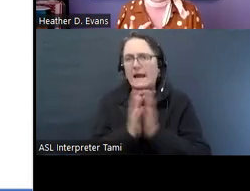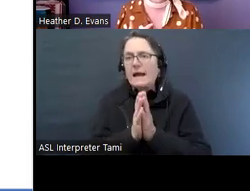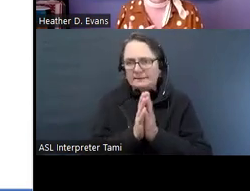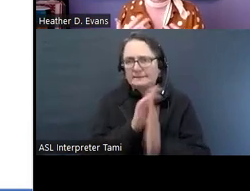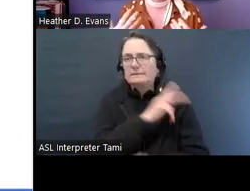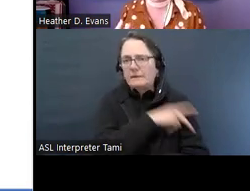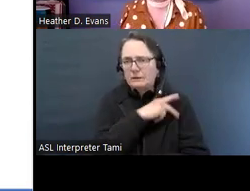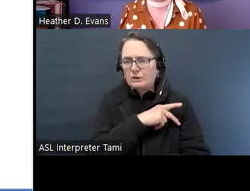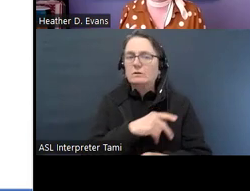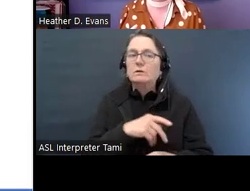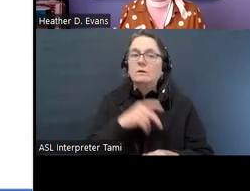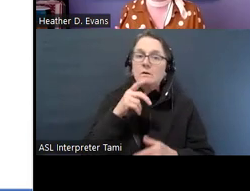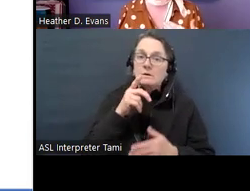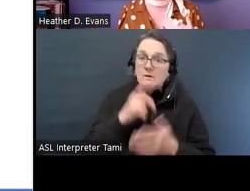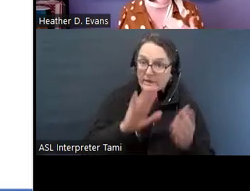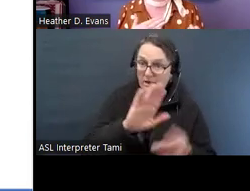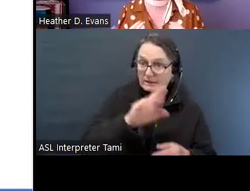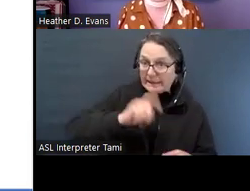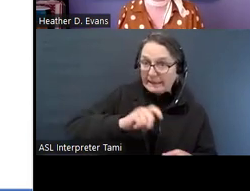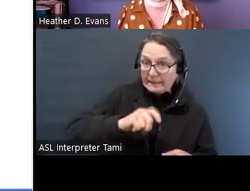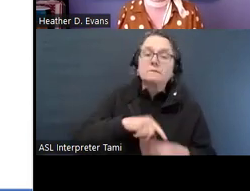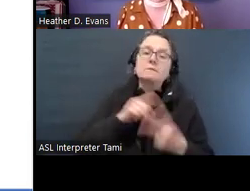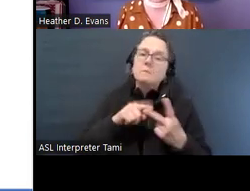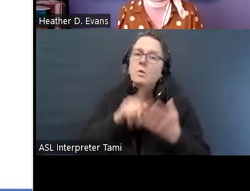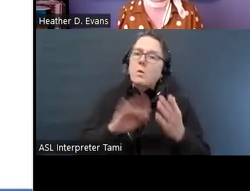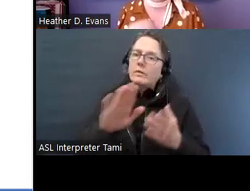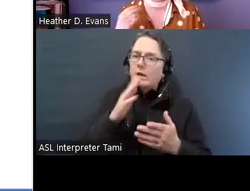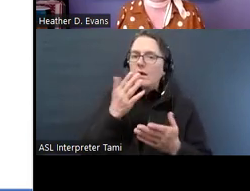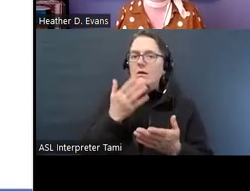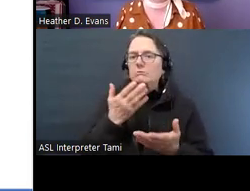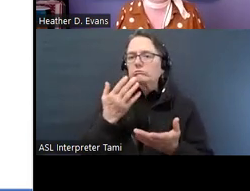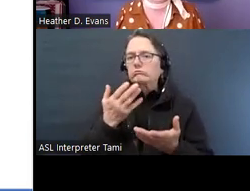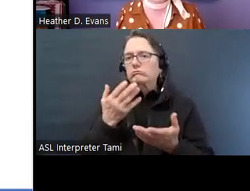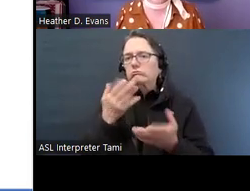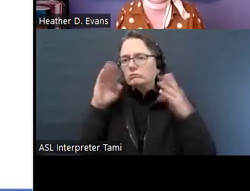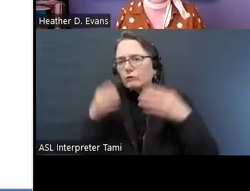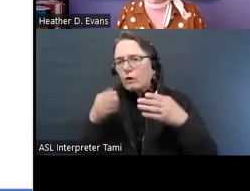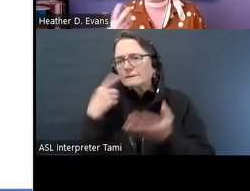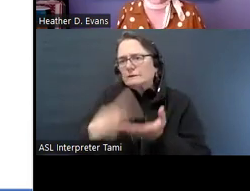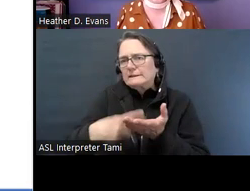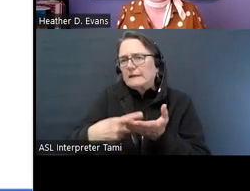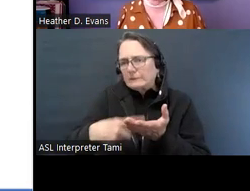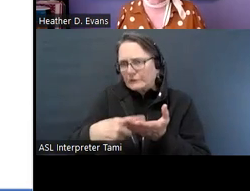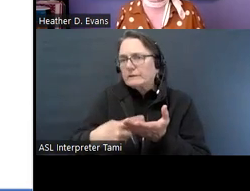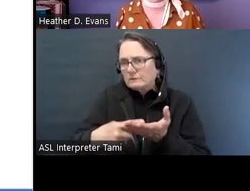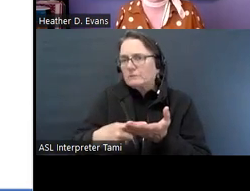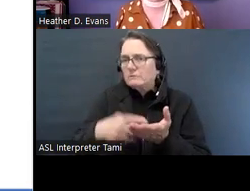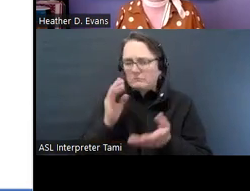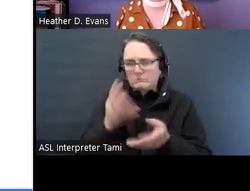Listen, ask questions, double-check for comprehension of what's being discussed, of course with all your patients,